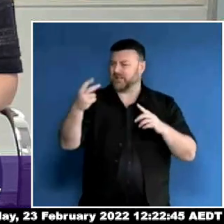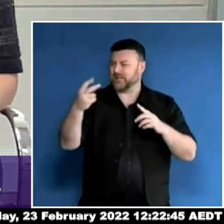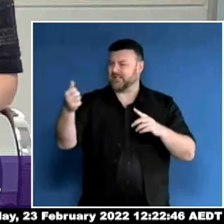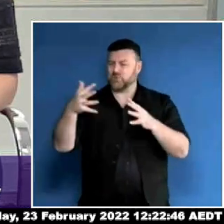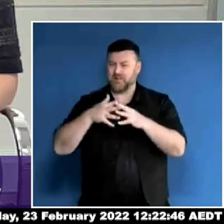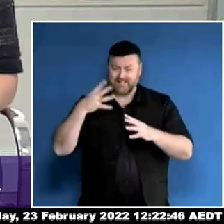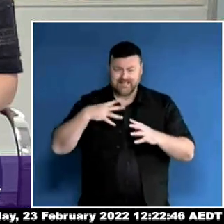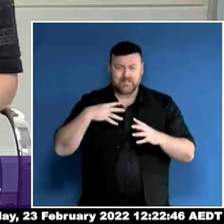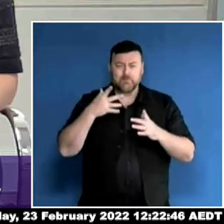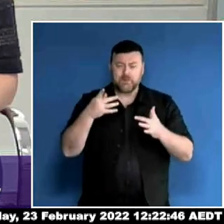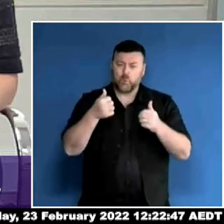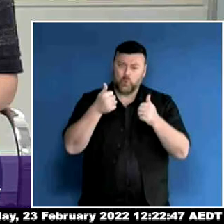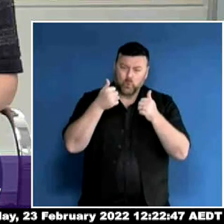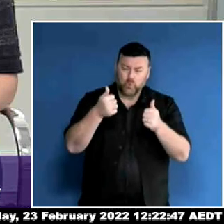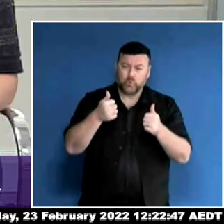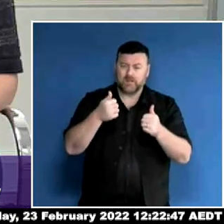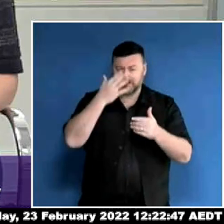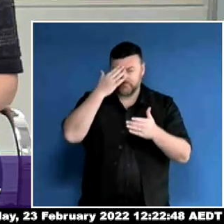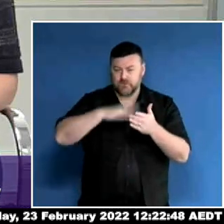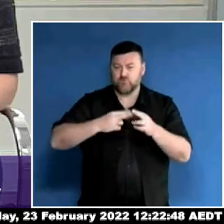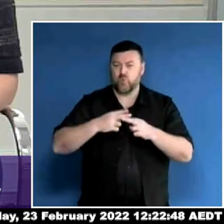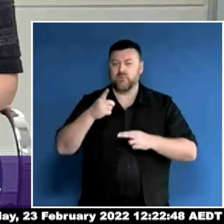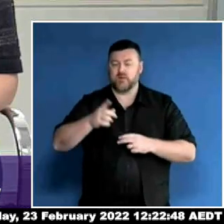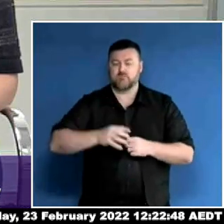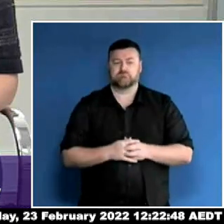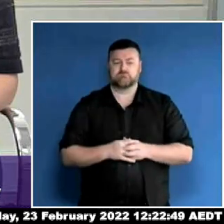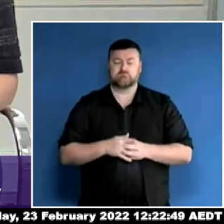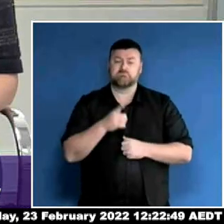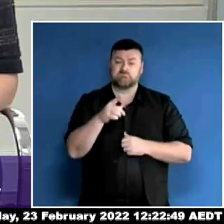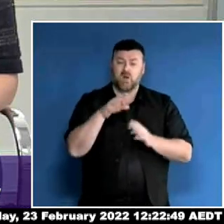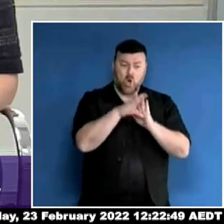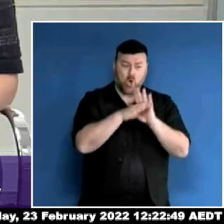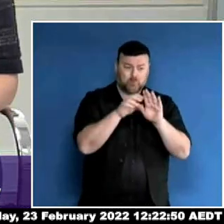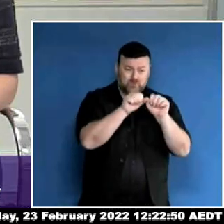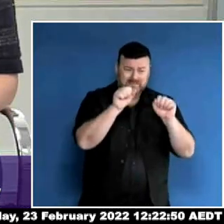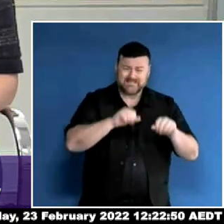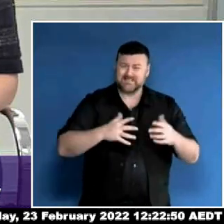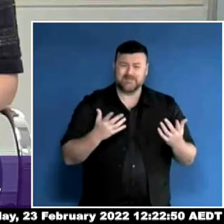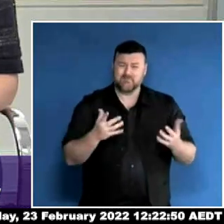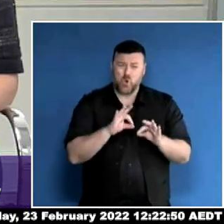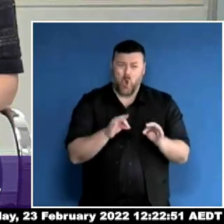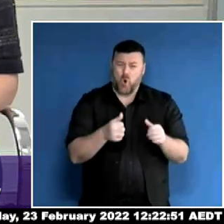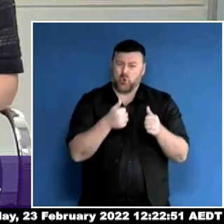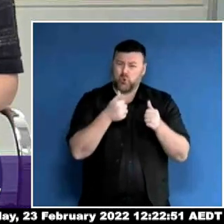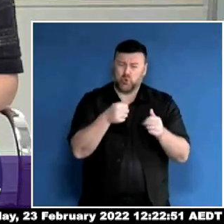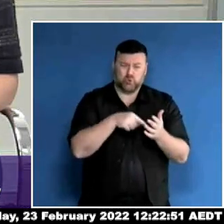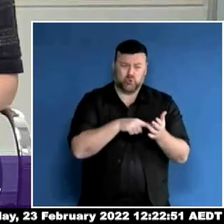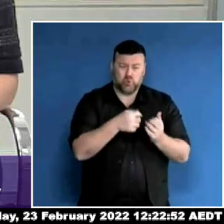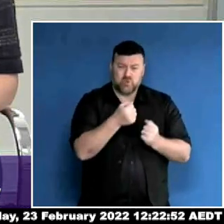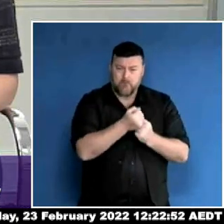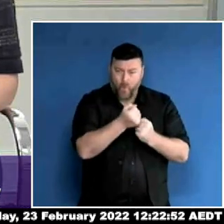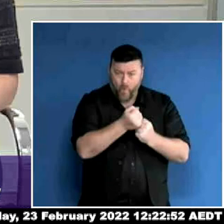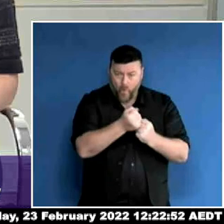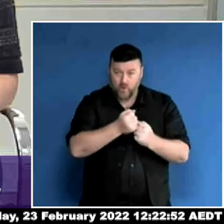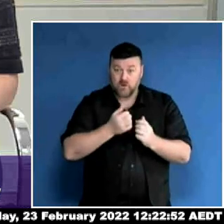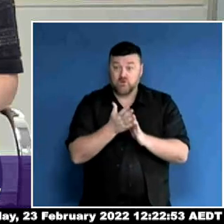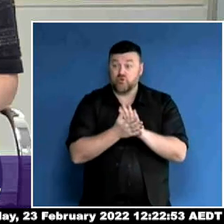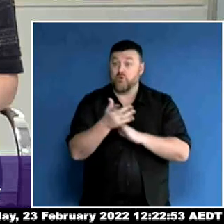really very well developed to help support someone move through the steps. So they are finding they don't have time as a result of a, you know, a lack of a CRM or